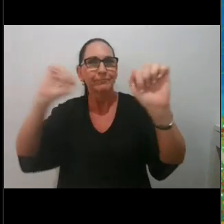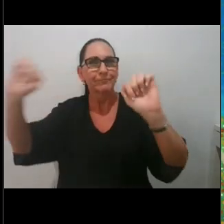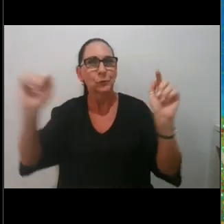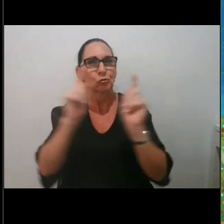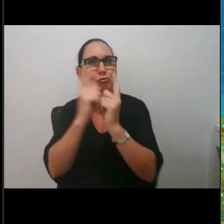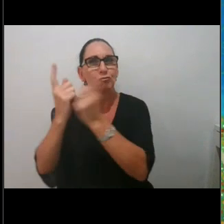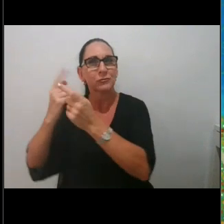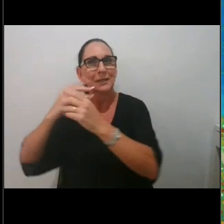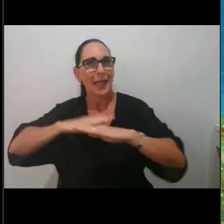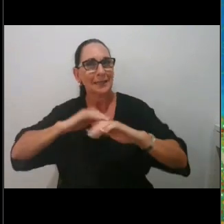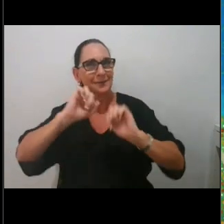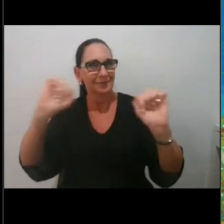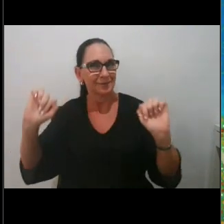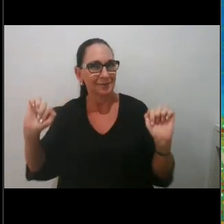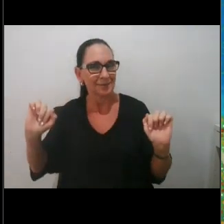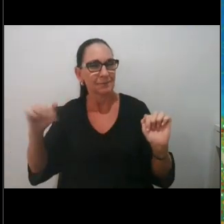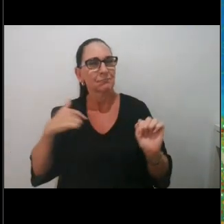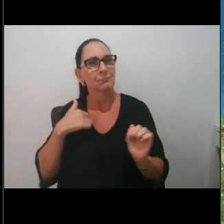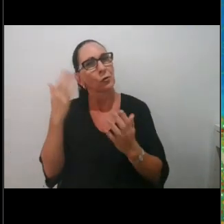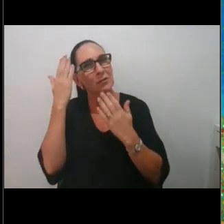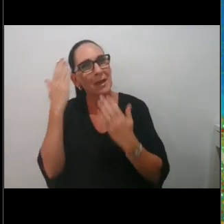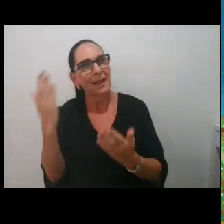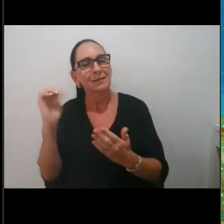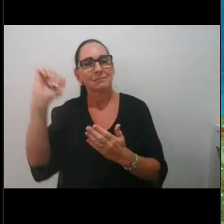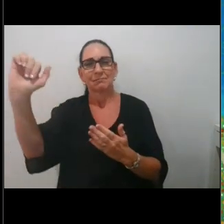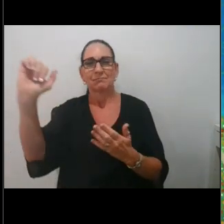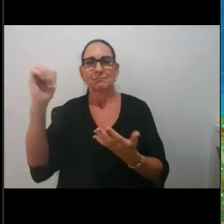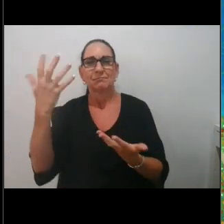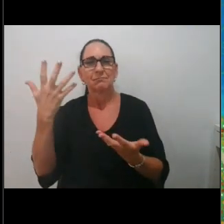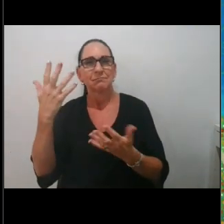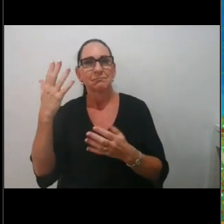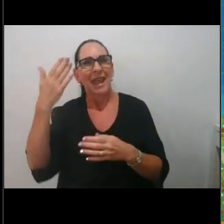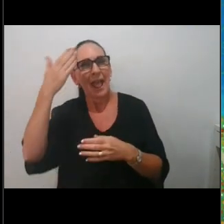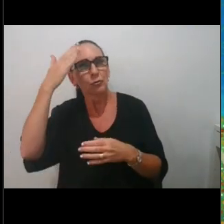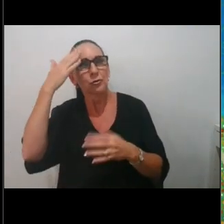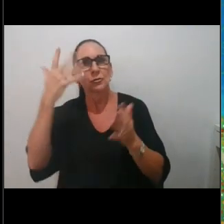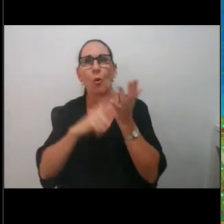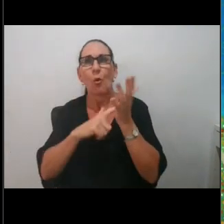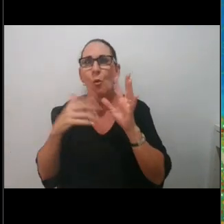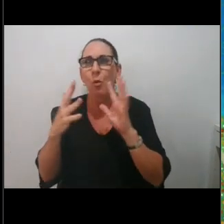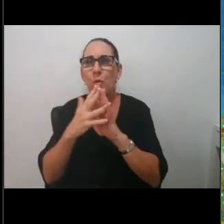our respects to their Elders laws customs and creation spirits we recognise that these lands